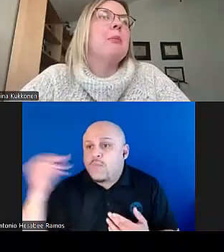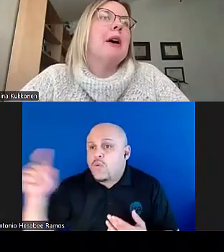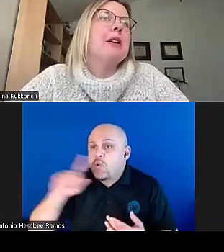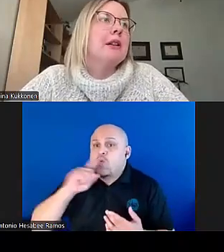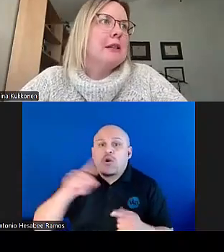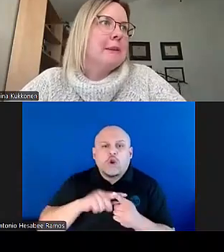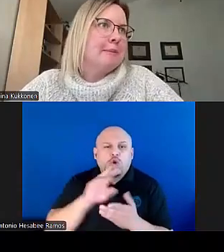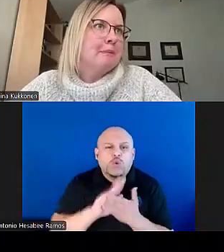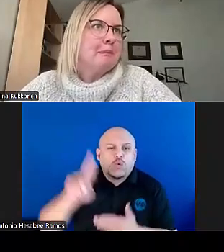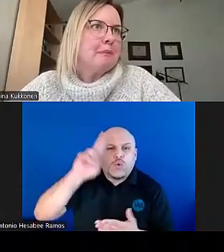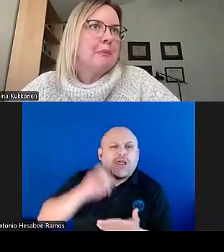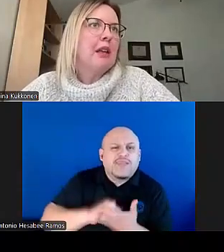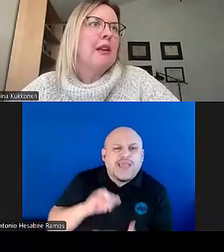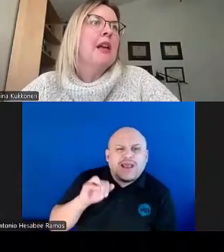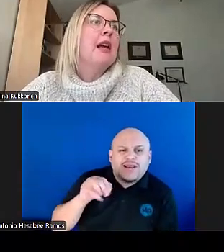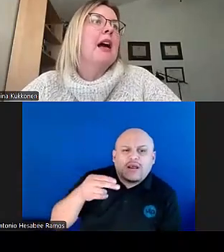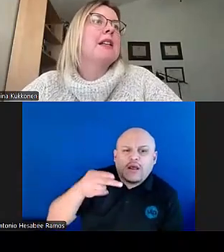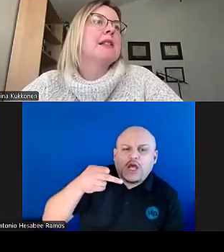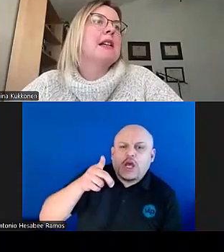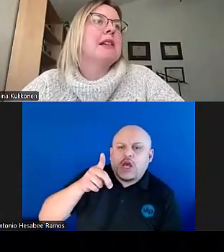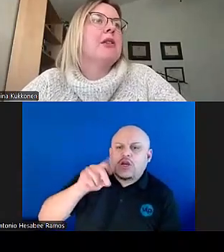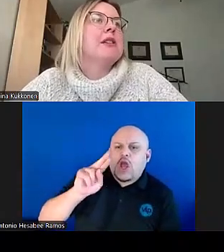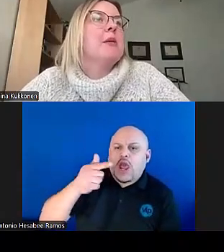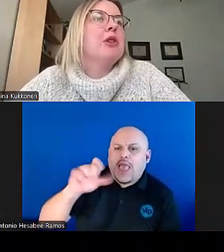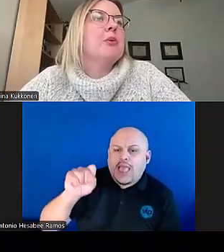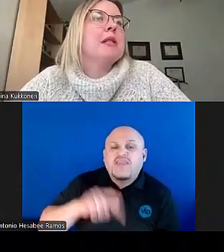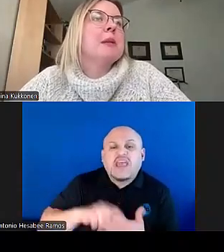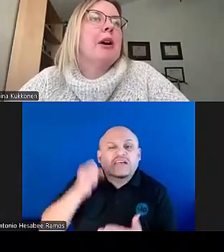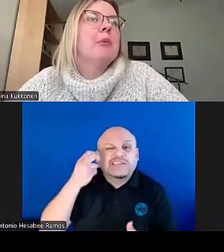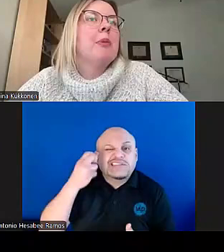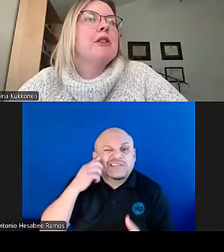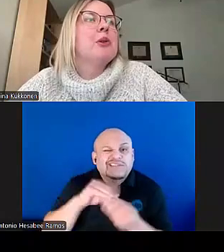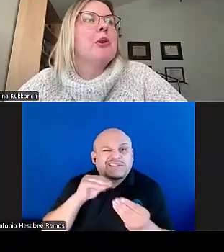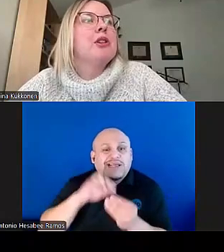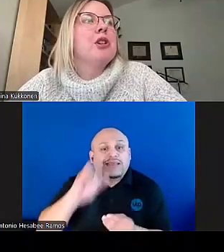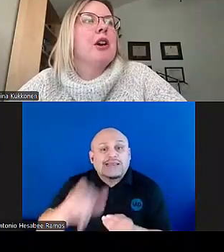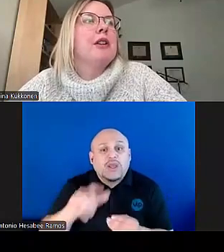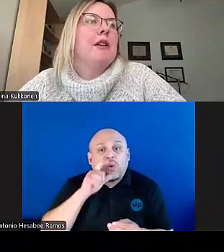with Patty Douglas. And it says here, "This image was inspired by the story shared at the